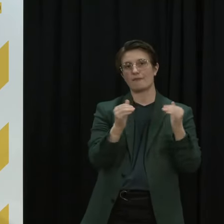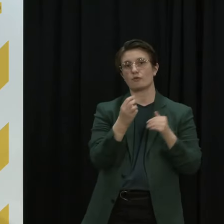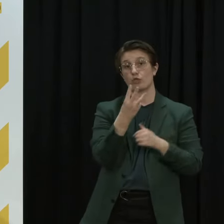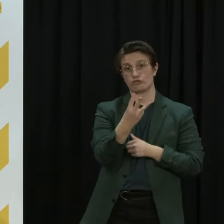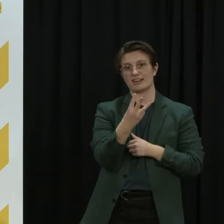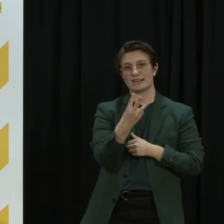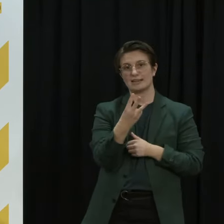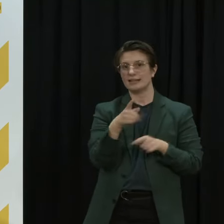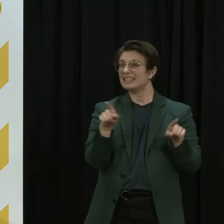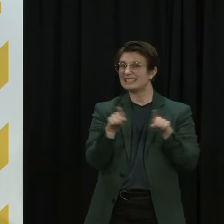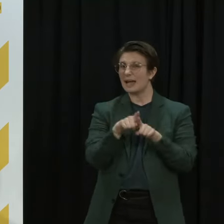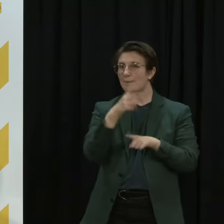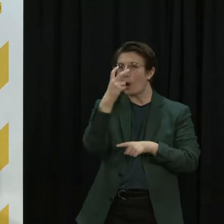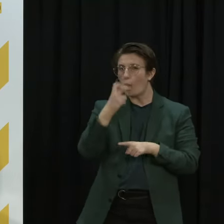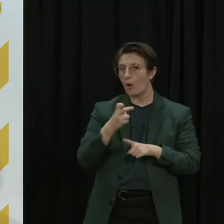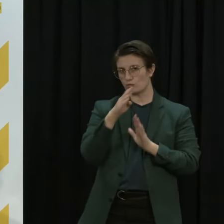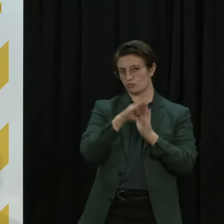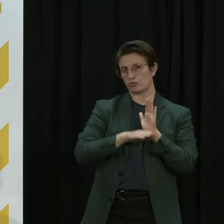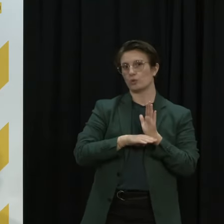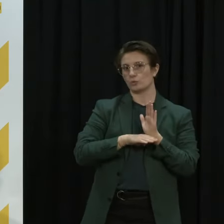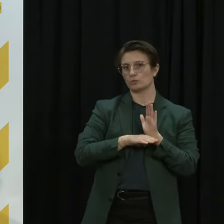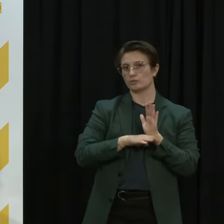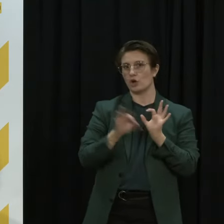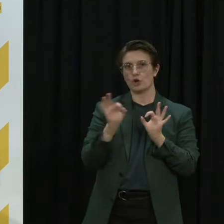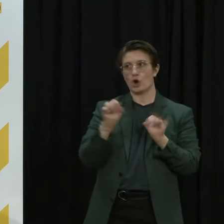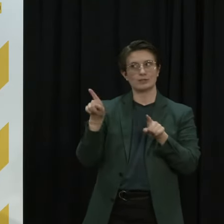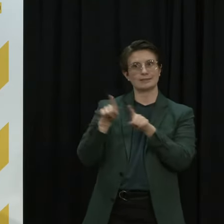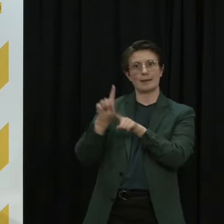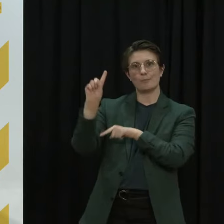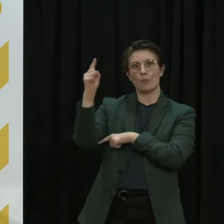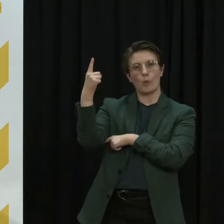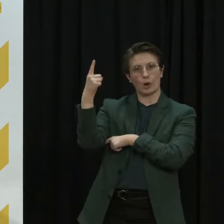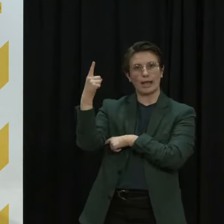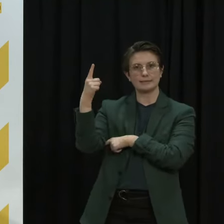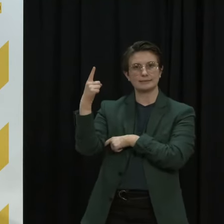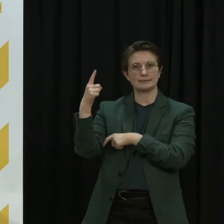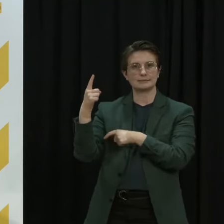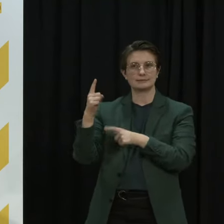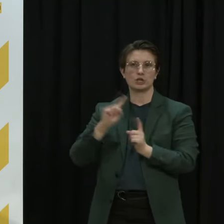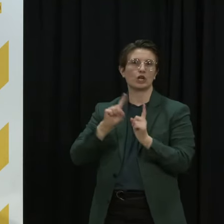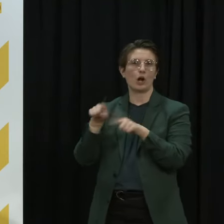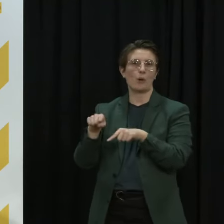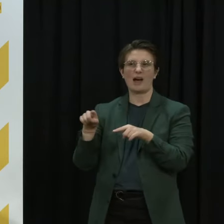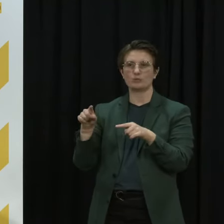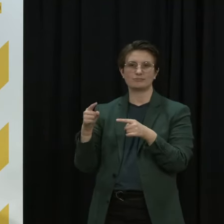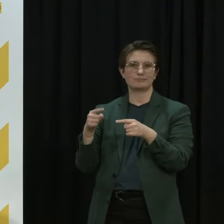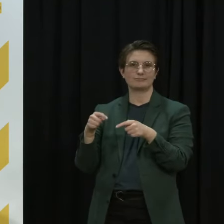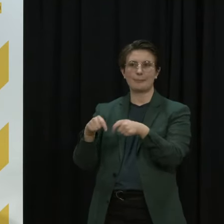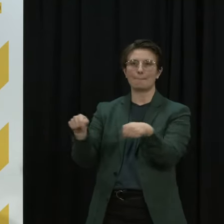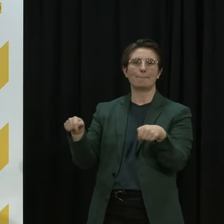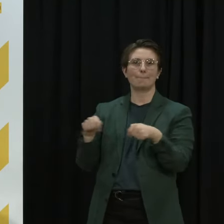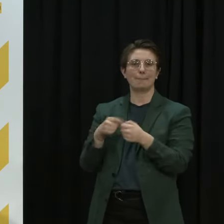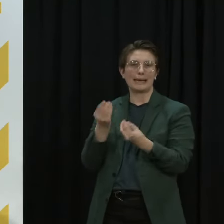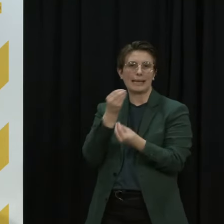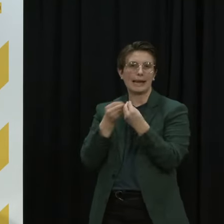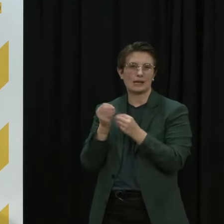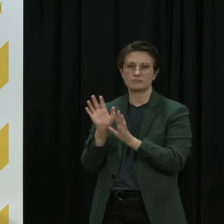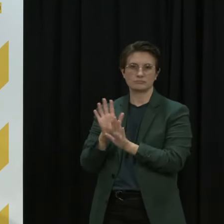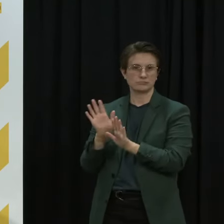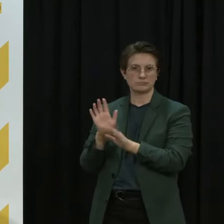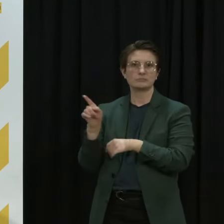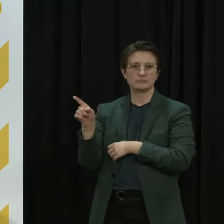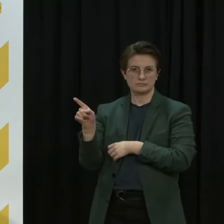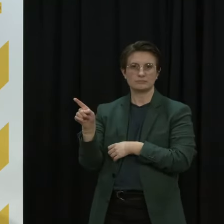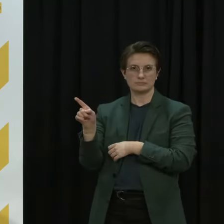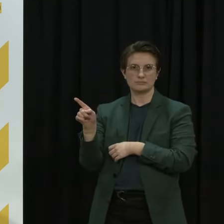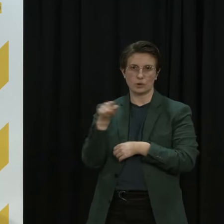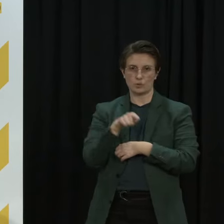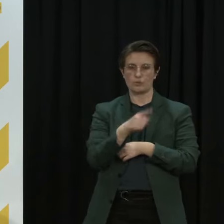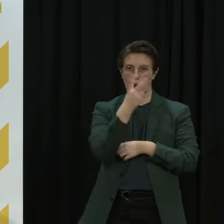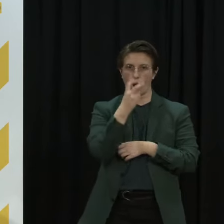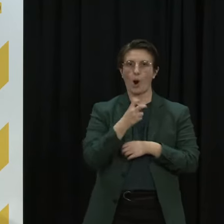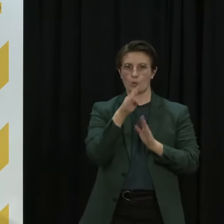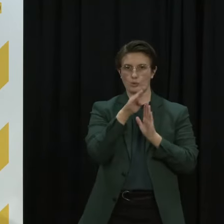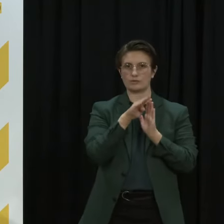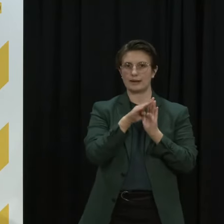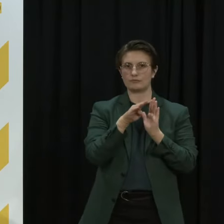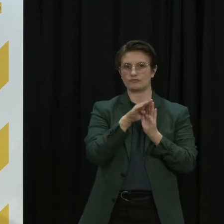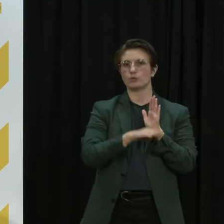from 1115 9pm.